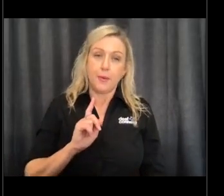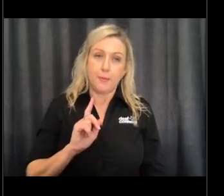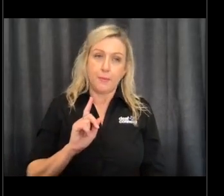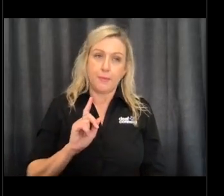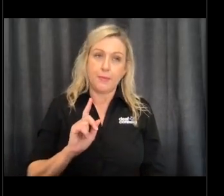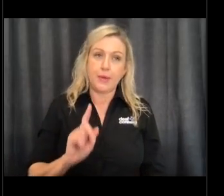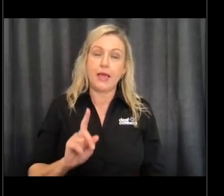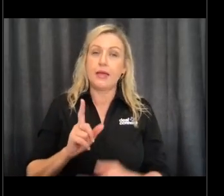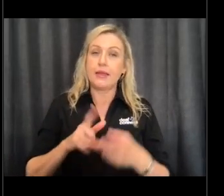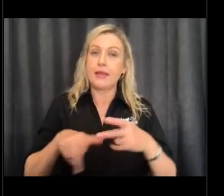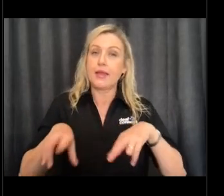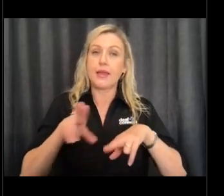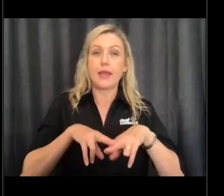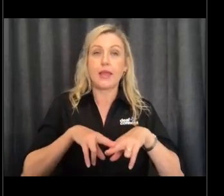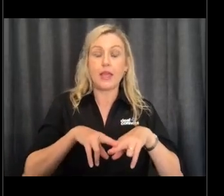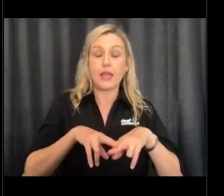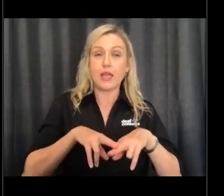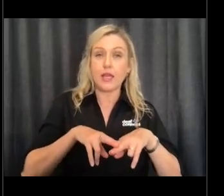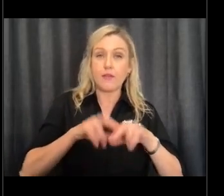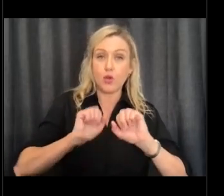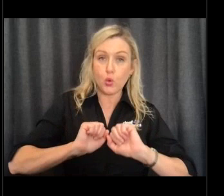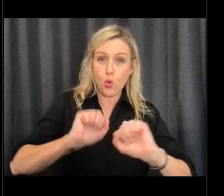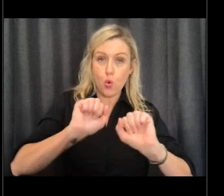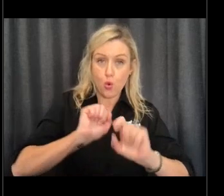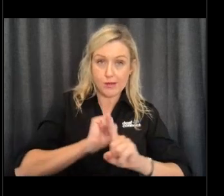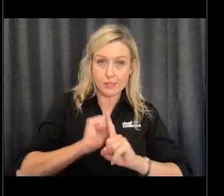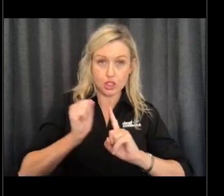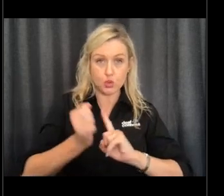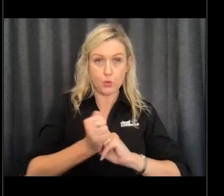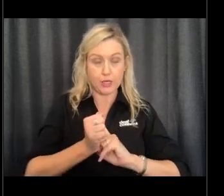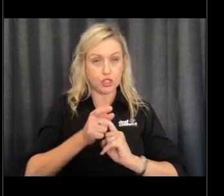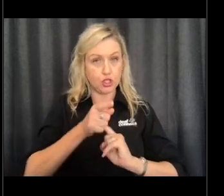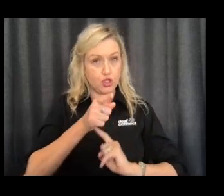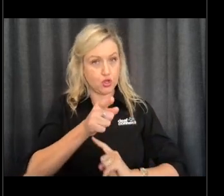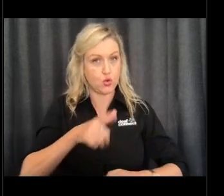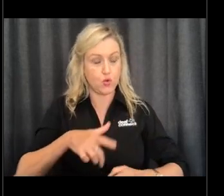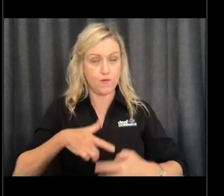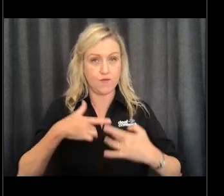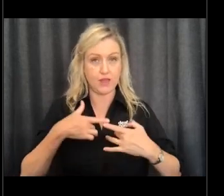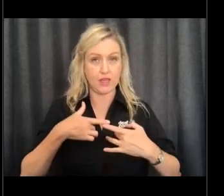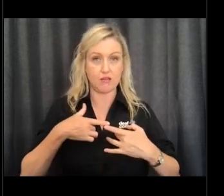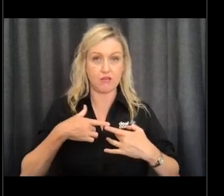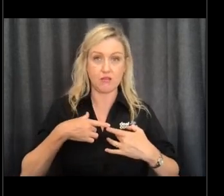if you are in the position where you feel like the insurer is just not responding and